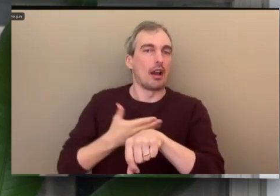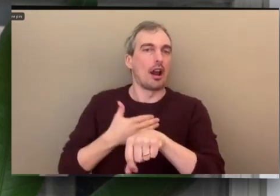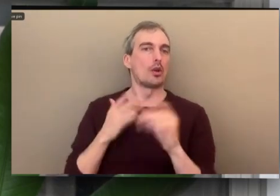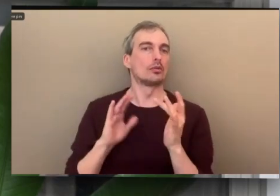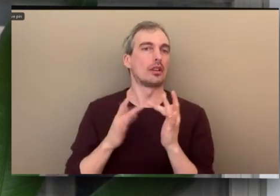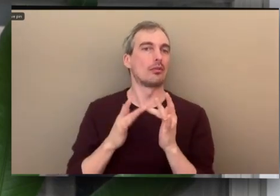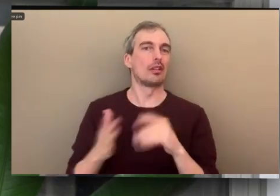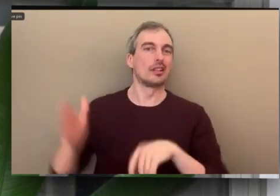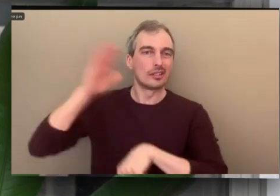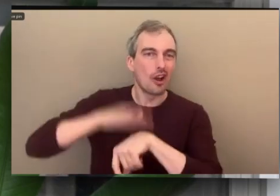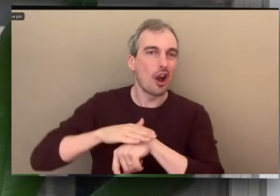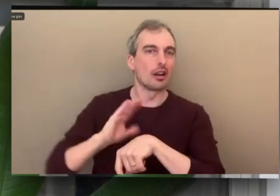If it's on ours, we're gonna take care of